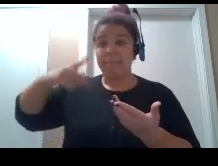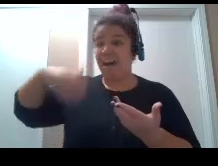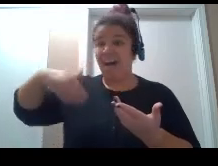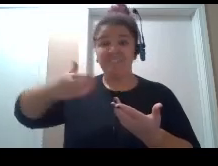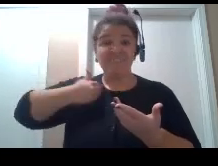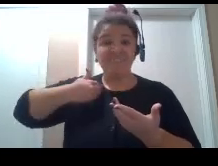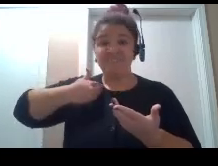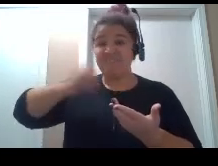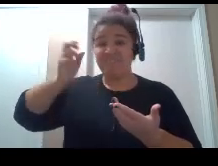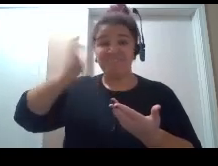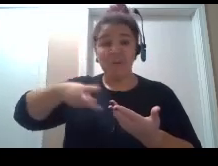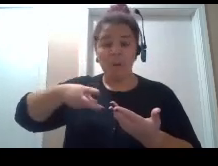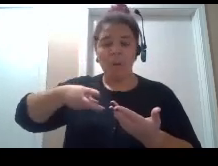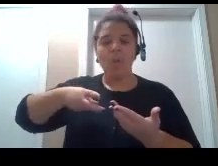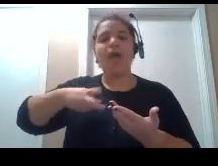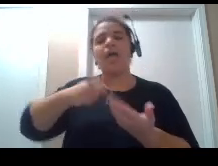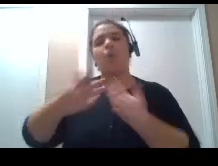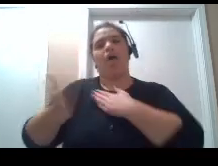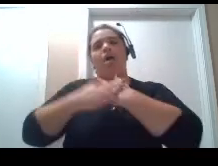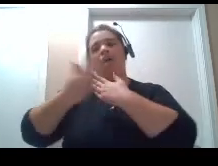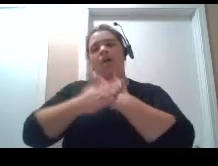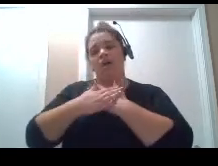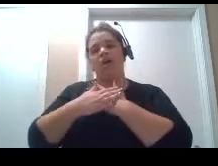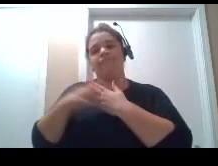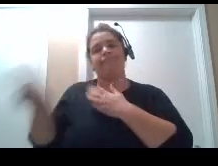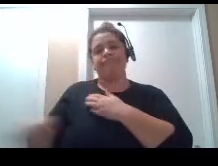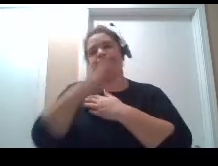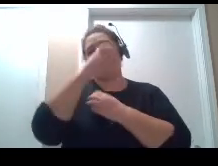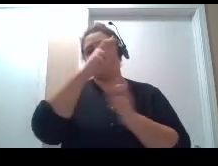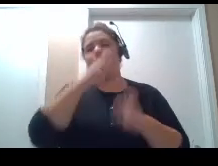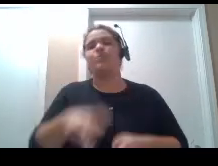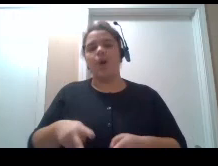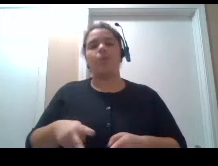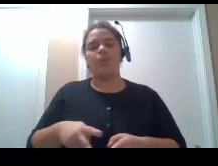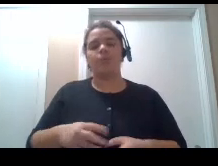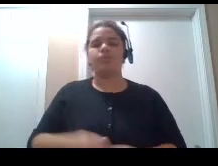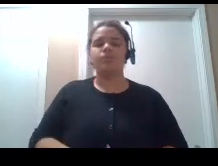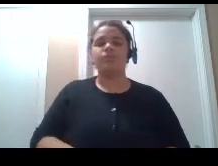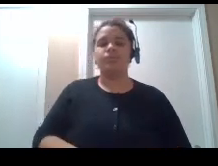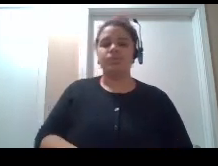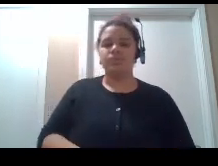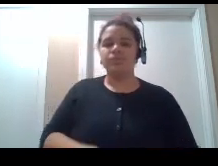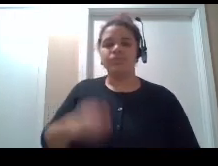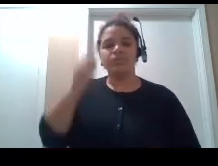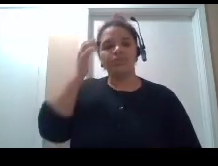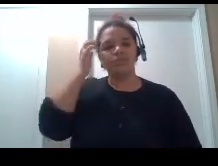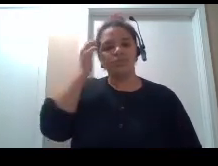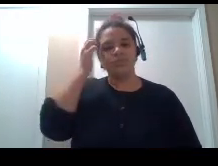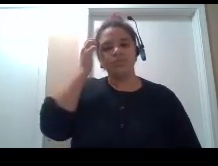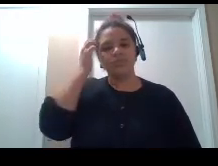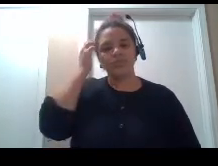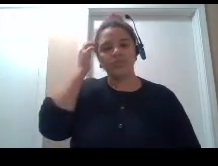be taken to the App Store to download it. Download the app and open it right from the app store page.